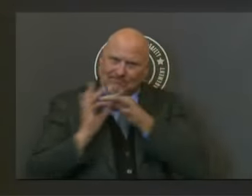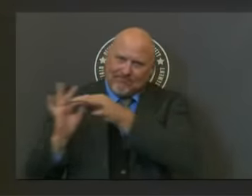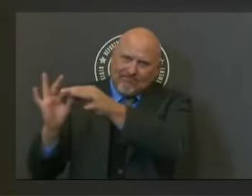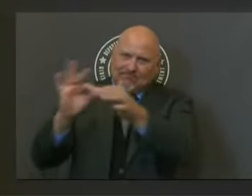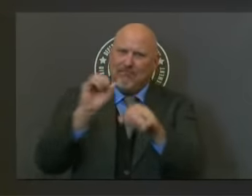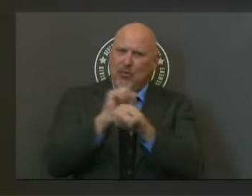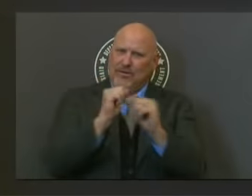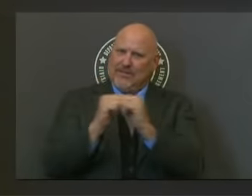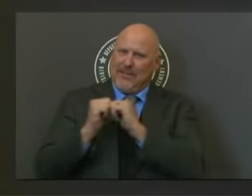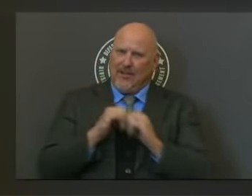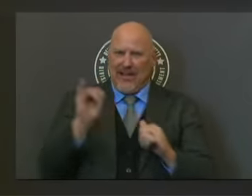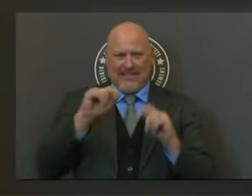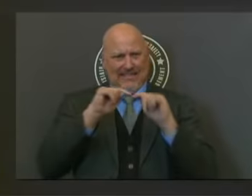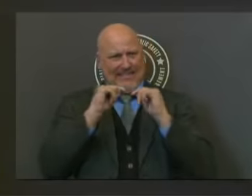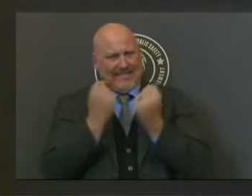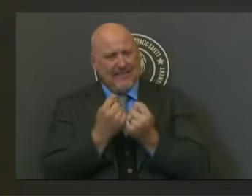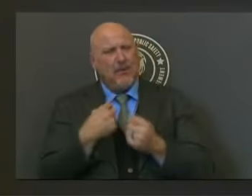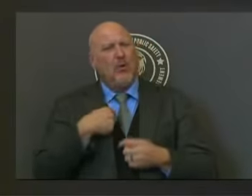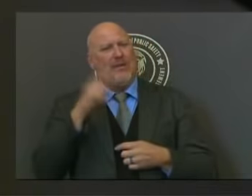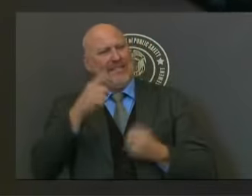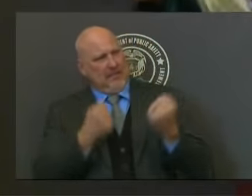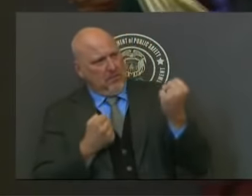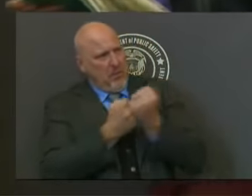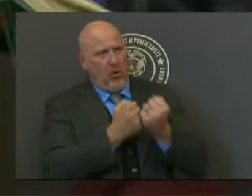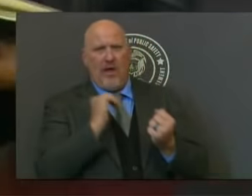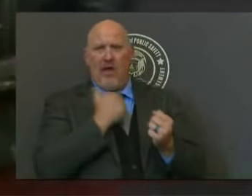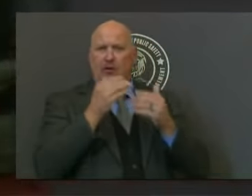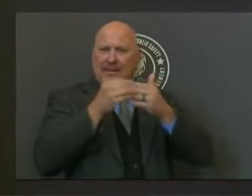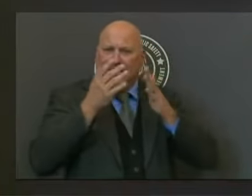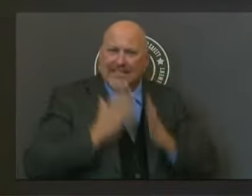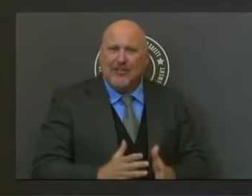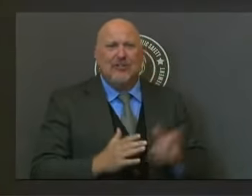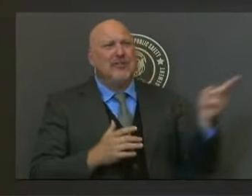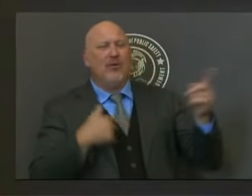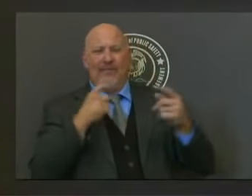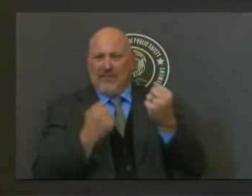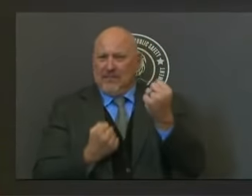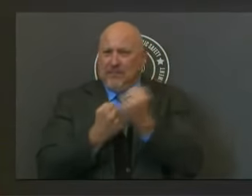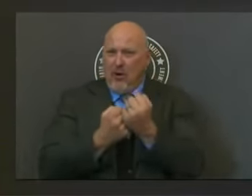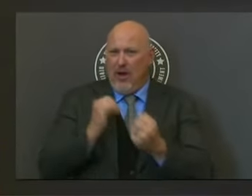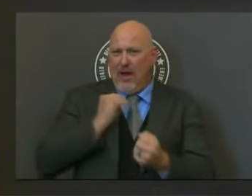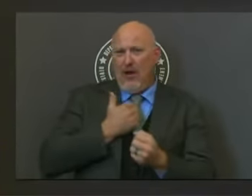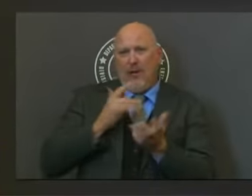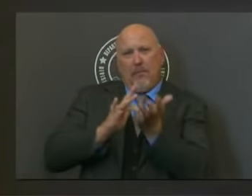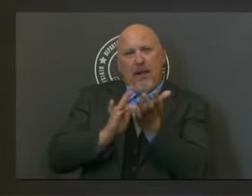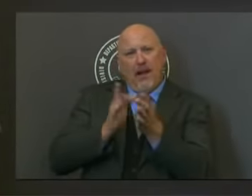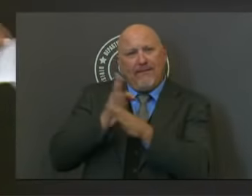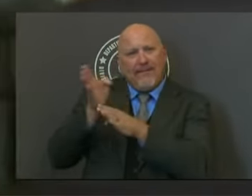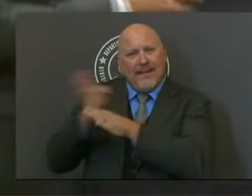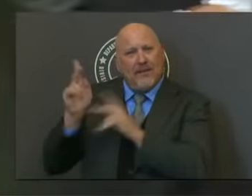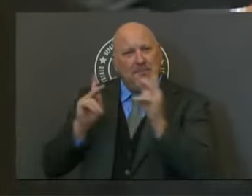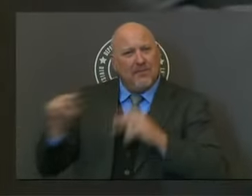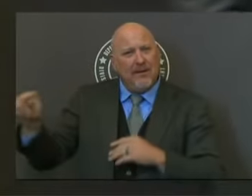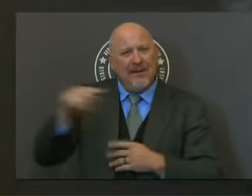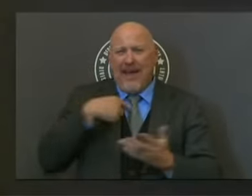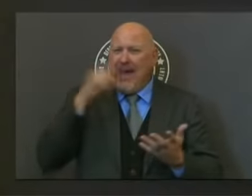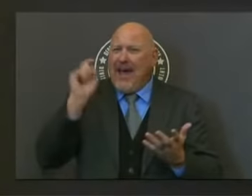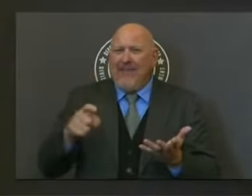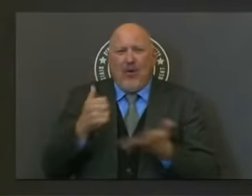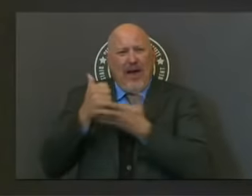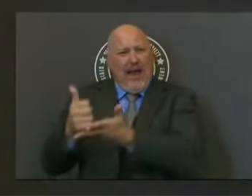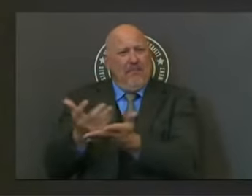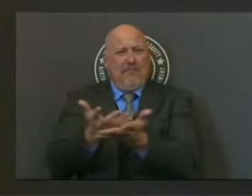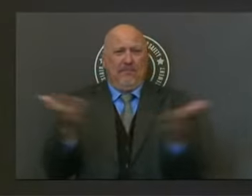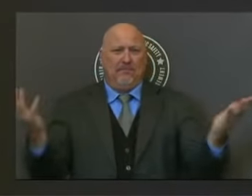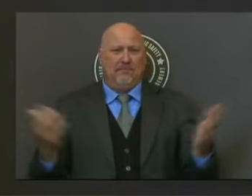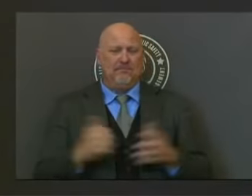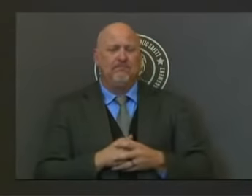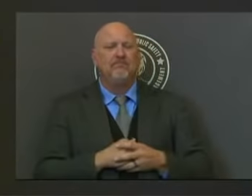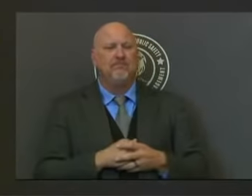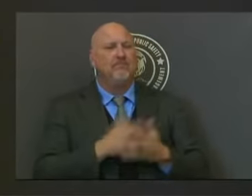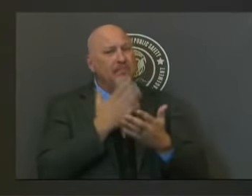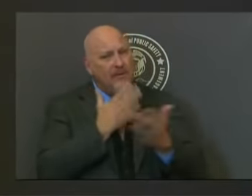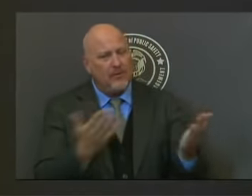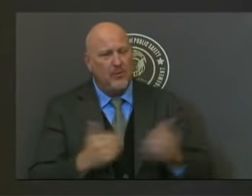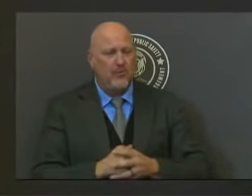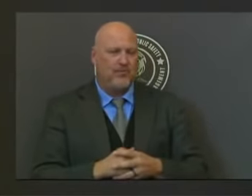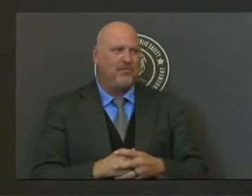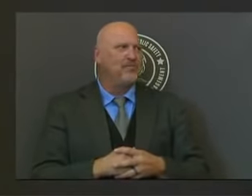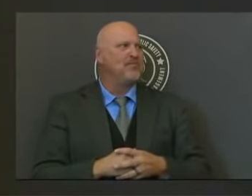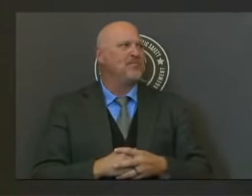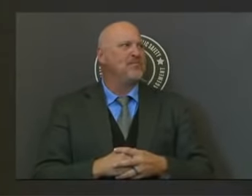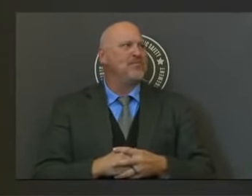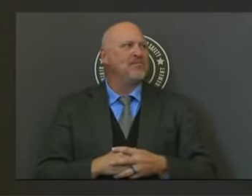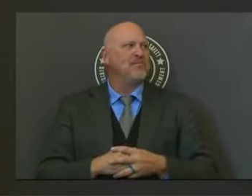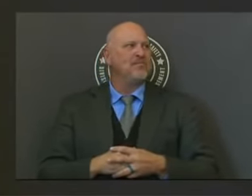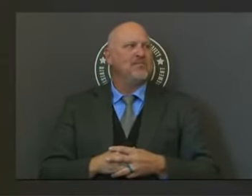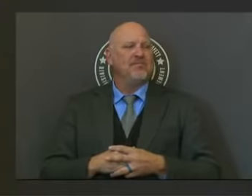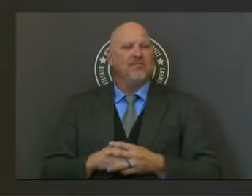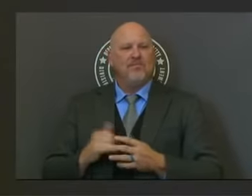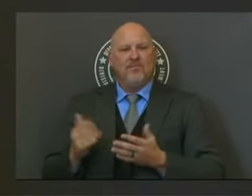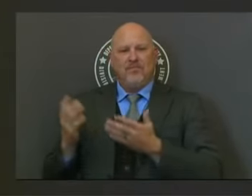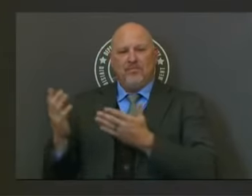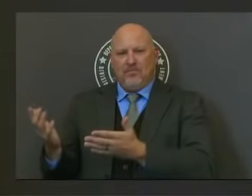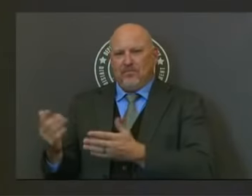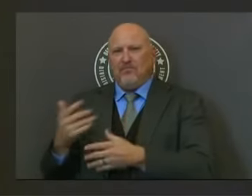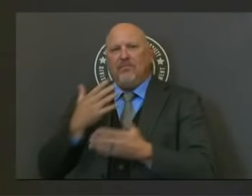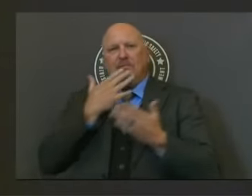each other thank you